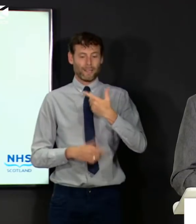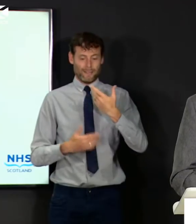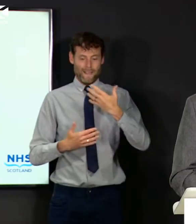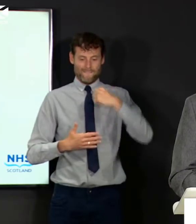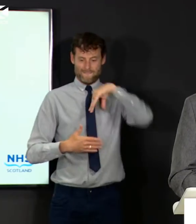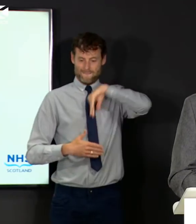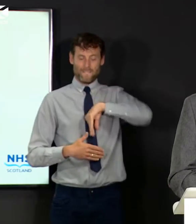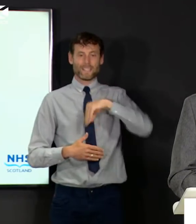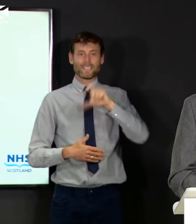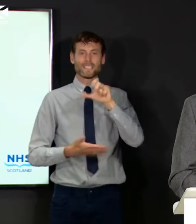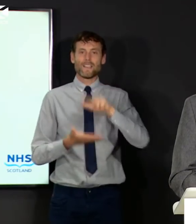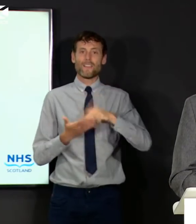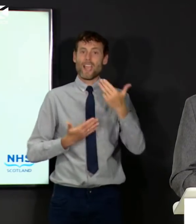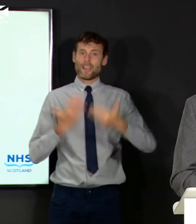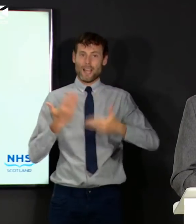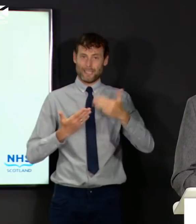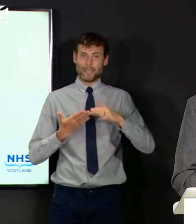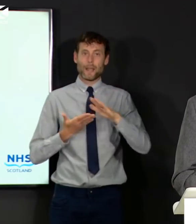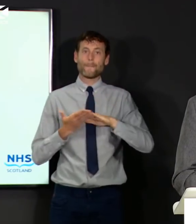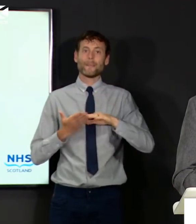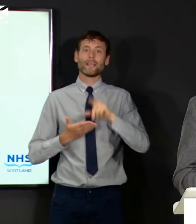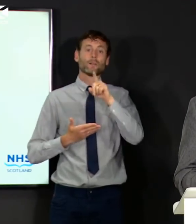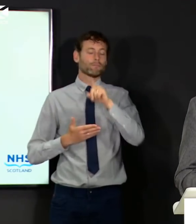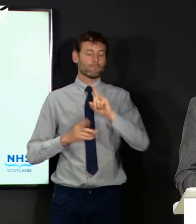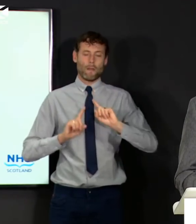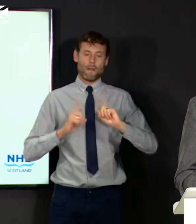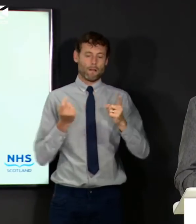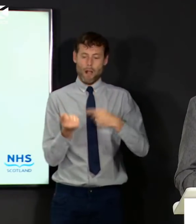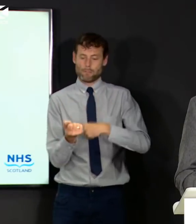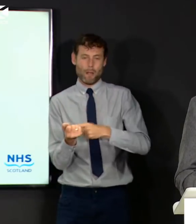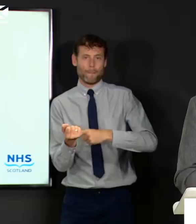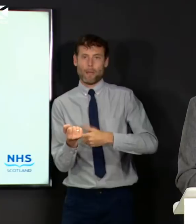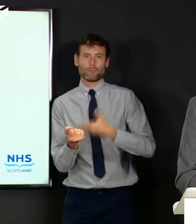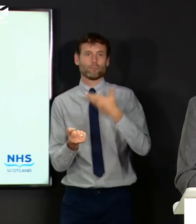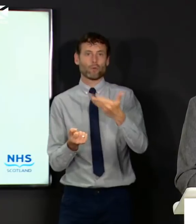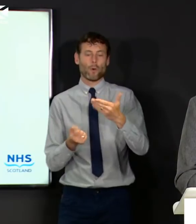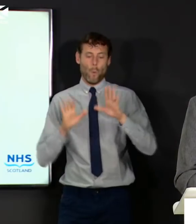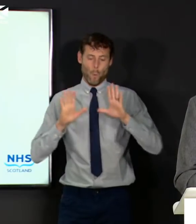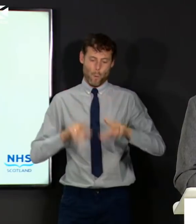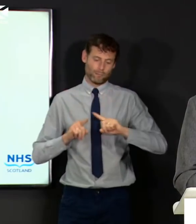days following the end of your final symptom. To protect both donors and staff,